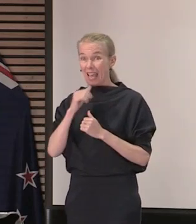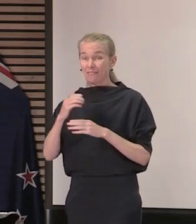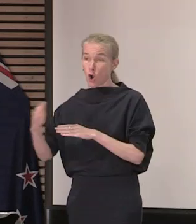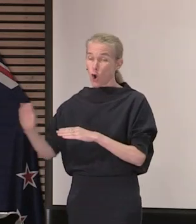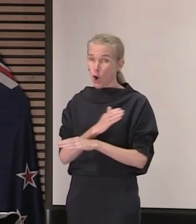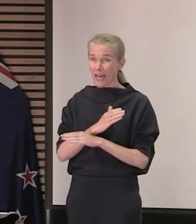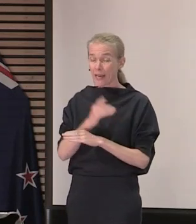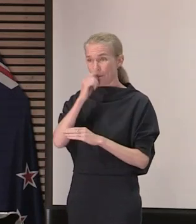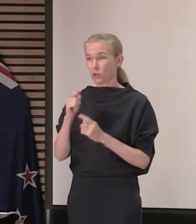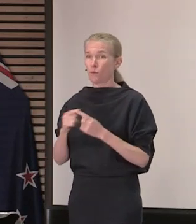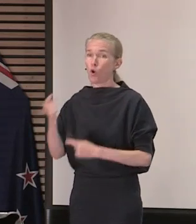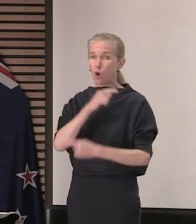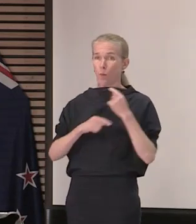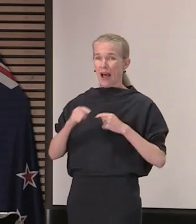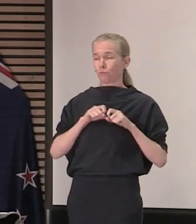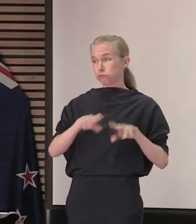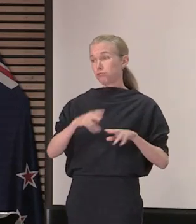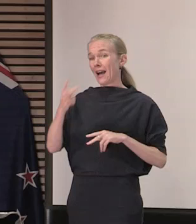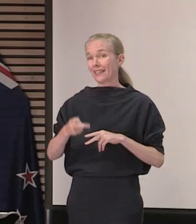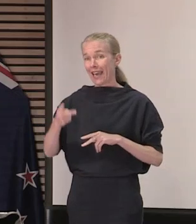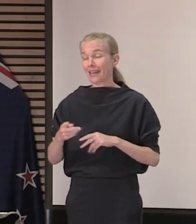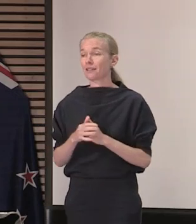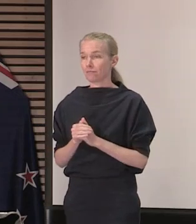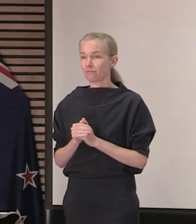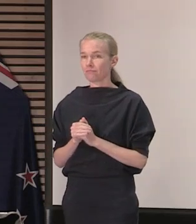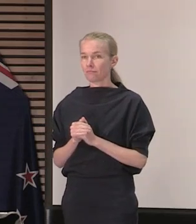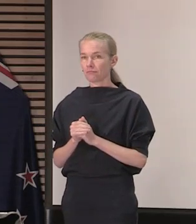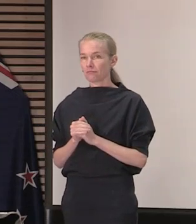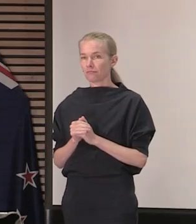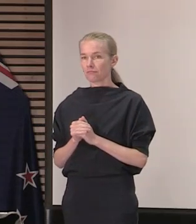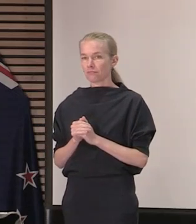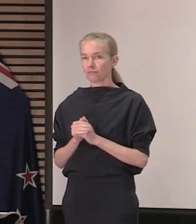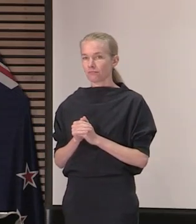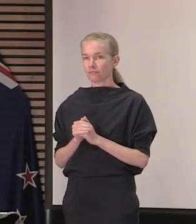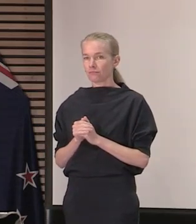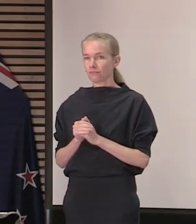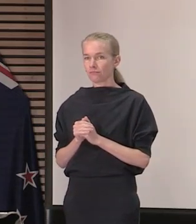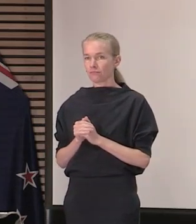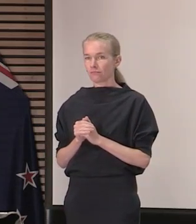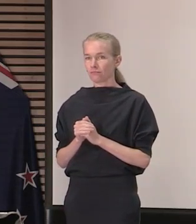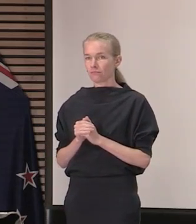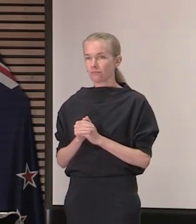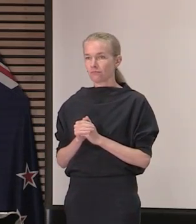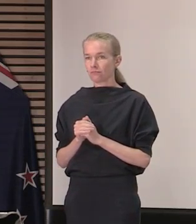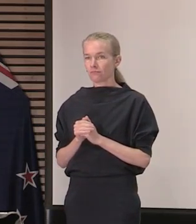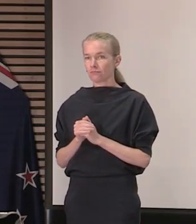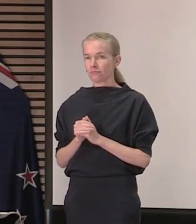Quarantine, whatwill that look like for peoplewho are there? Will they beable to leave at all? And forwhat reasons?